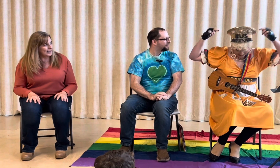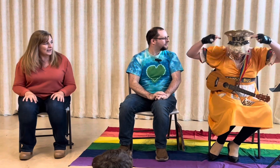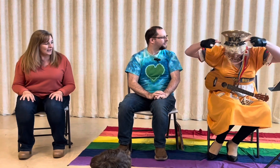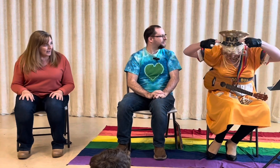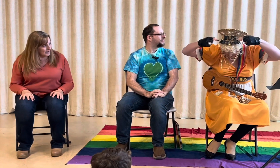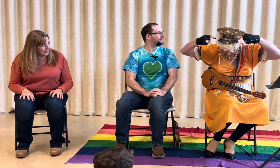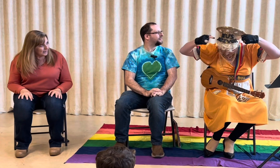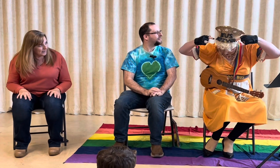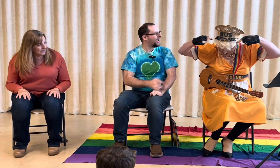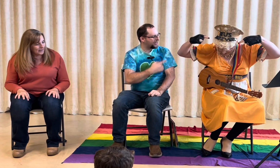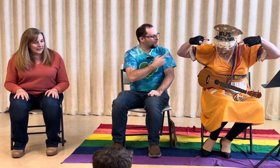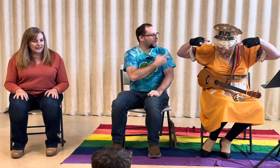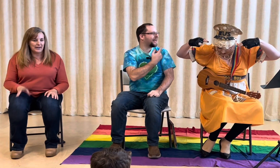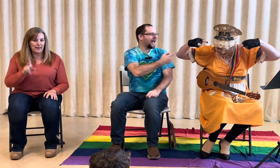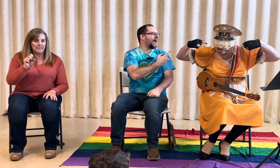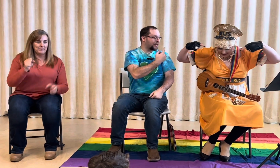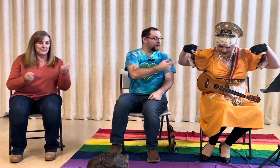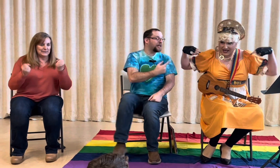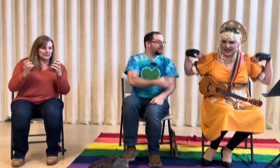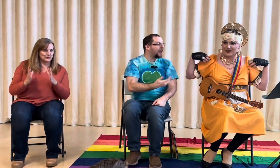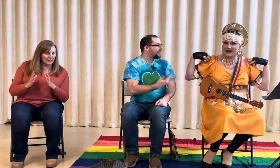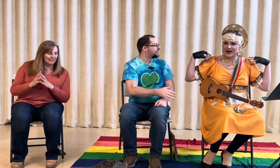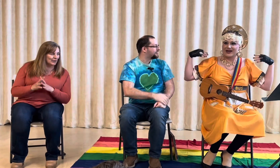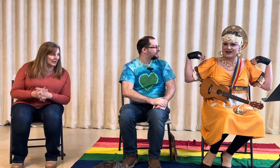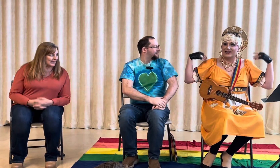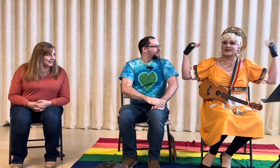you see? 'Cause it says "Bus Driver." AARON: Well, I can read, yes... CALI: And I'm in a